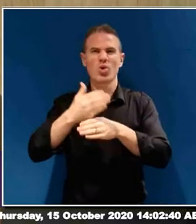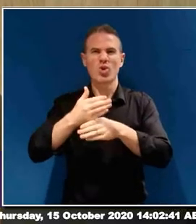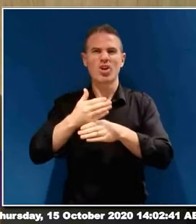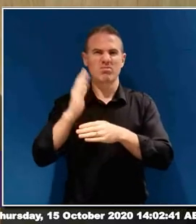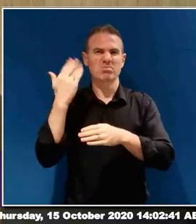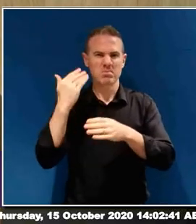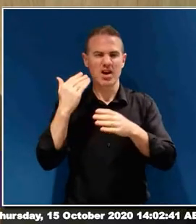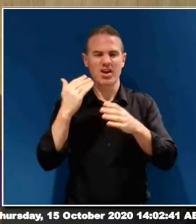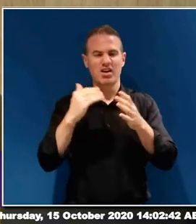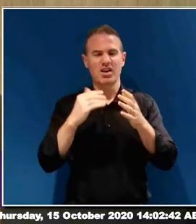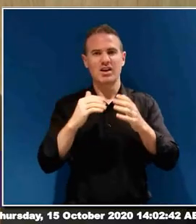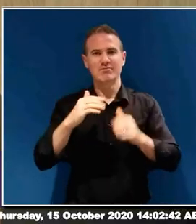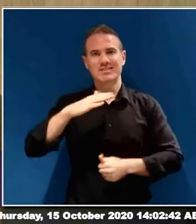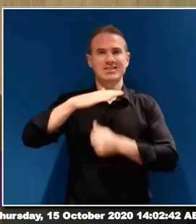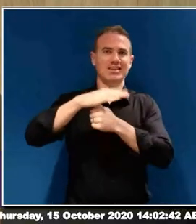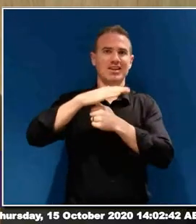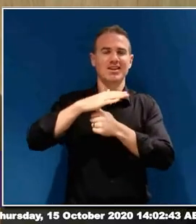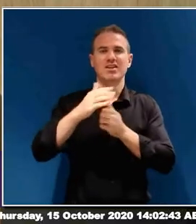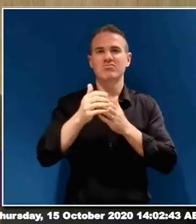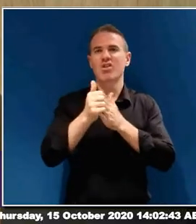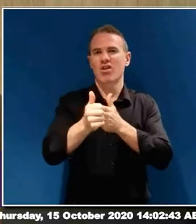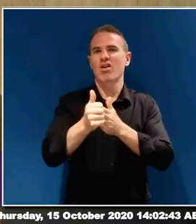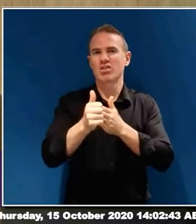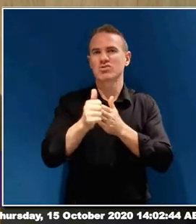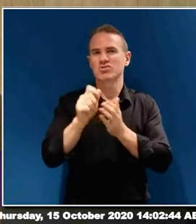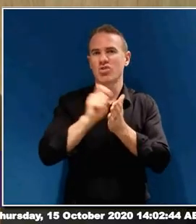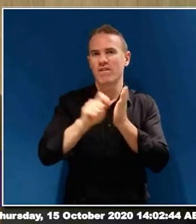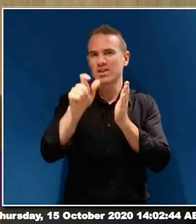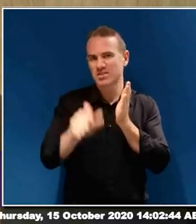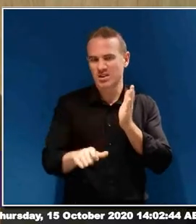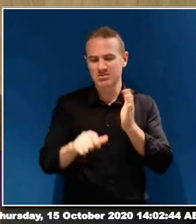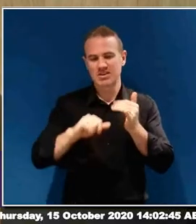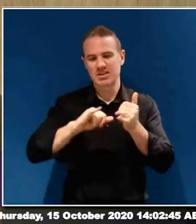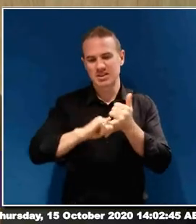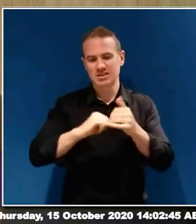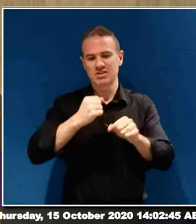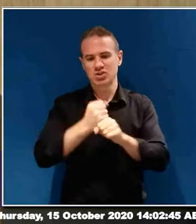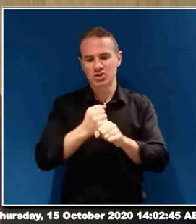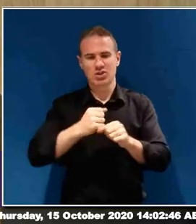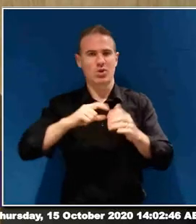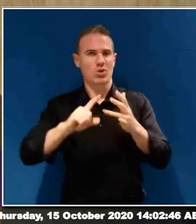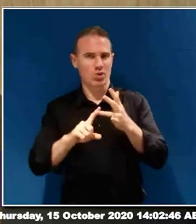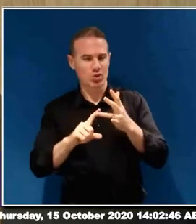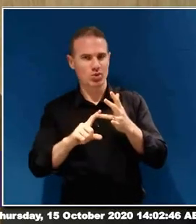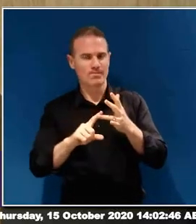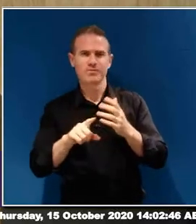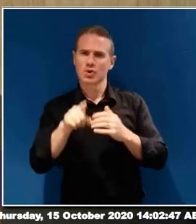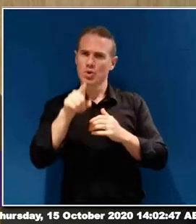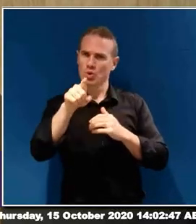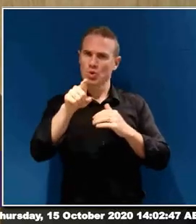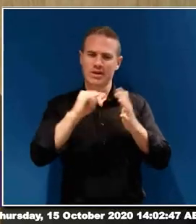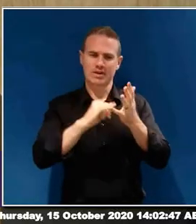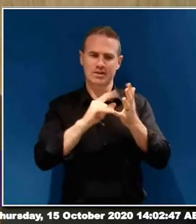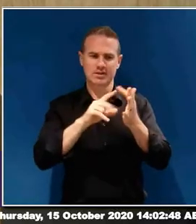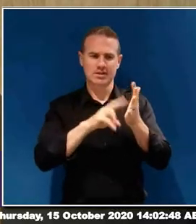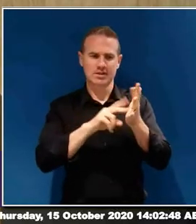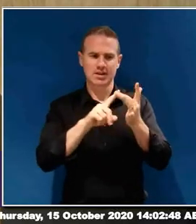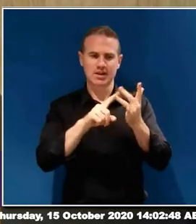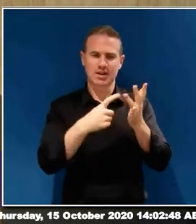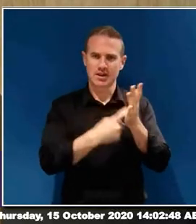What were your roles and responsibilities as a senior guidance officer? There are many roles for a senior guidance officer.